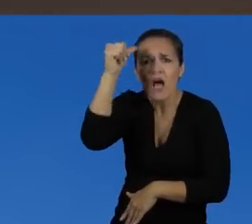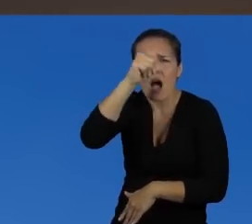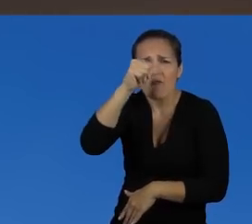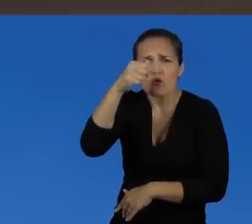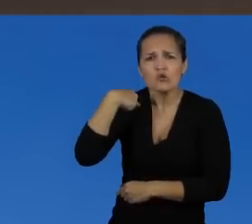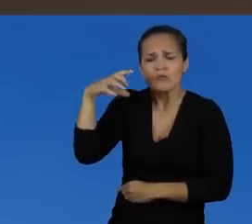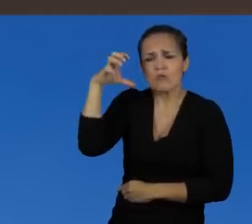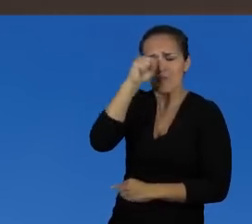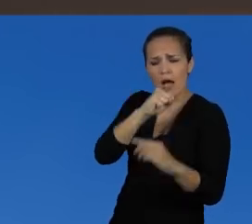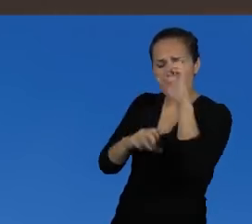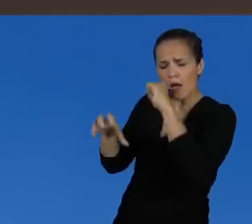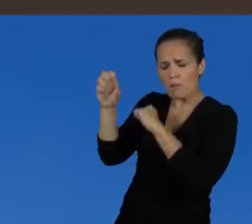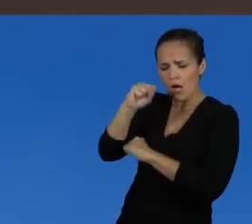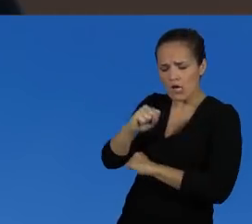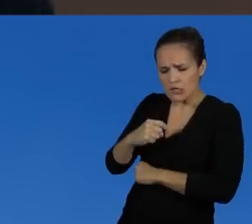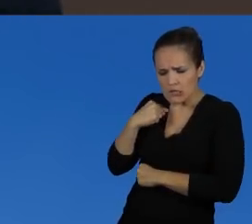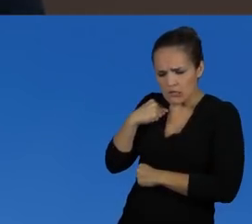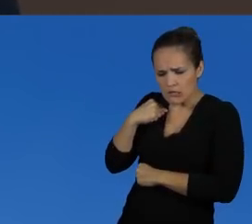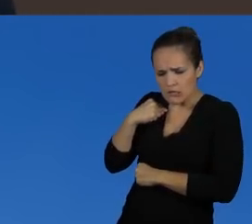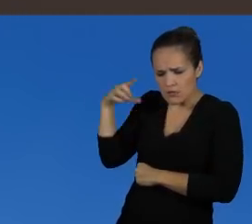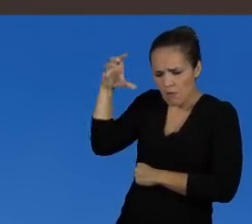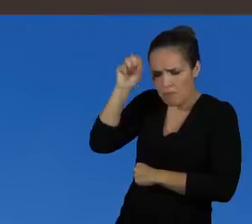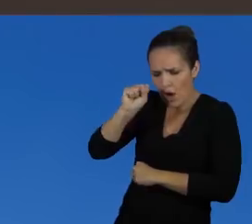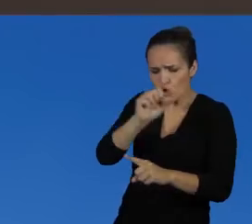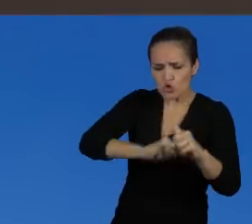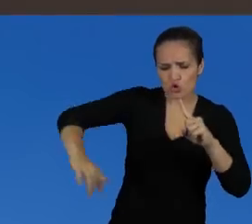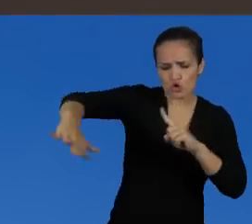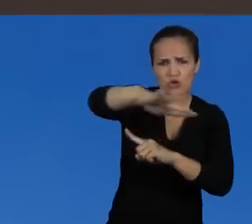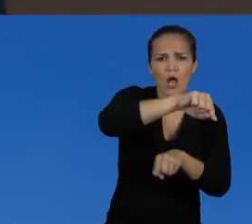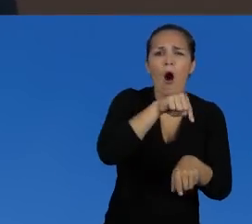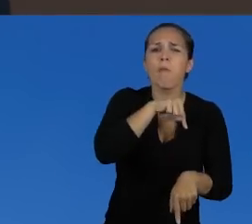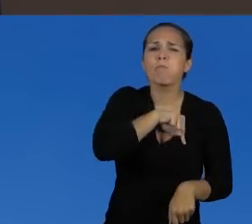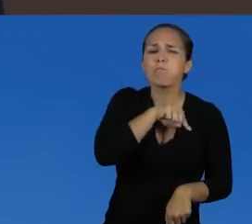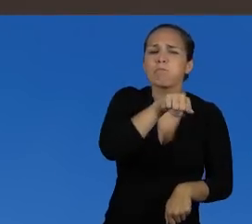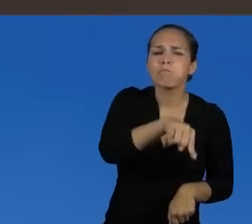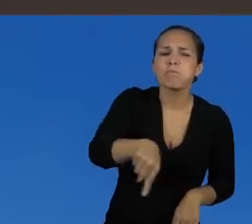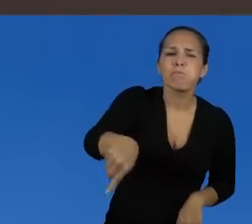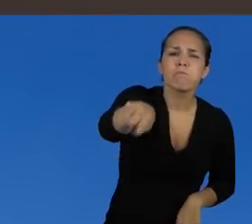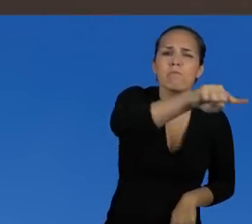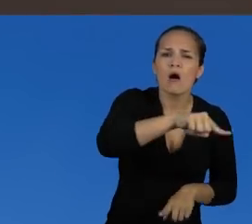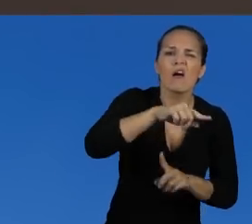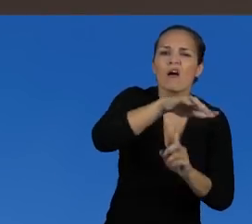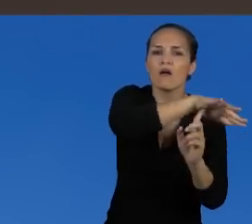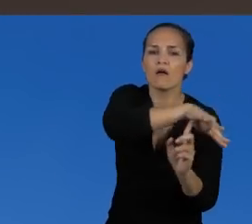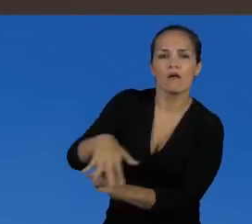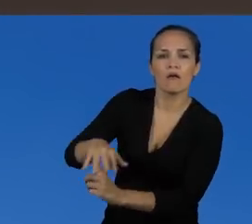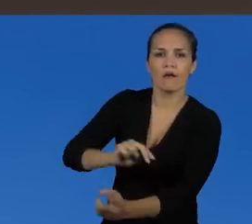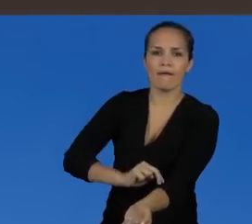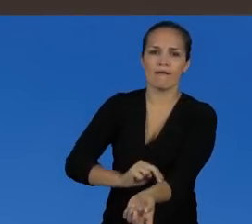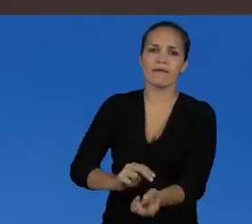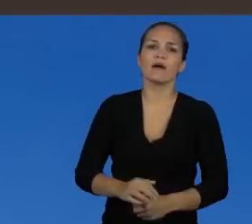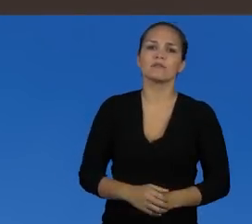then I begin asking myself how do I benefit from racism and how a different society would look like.